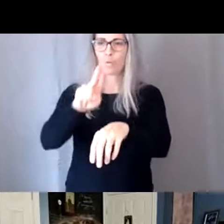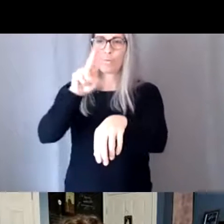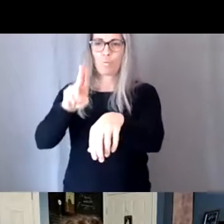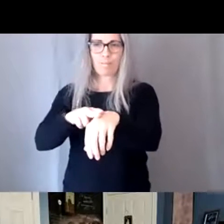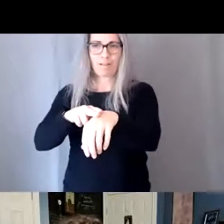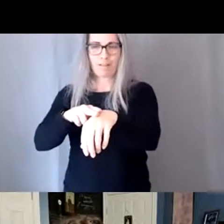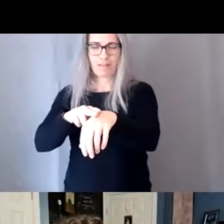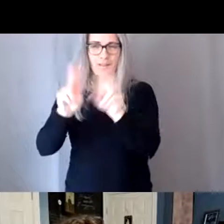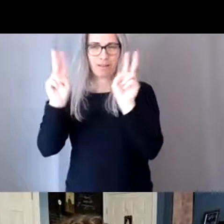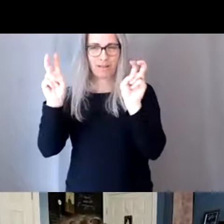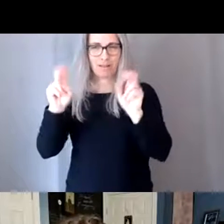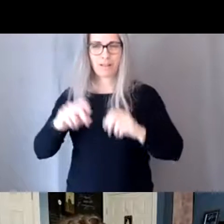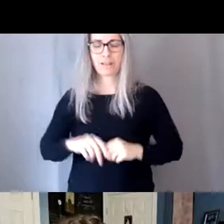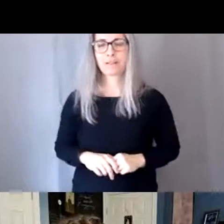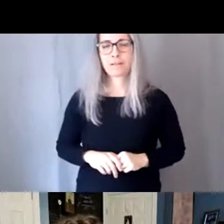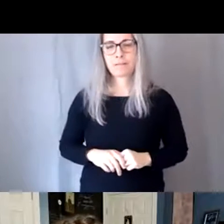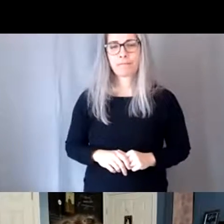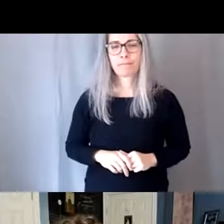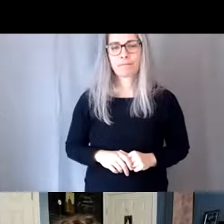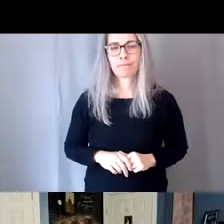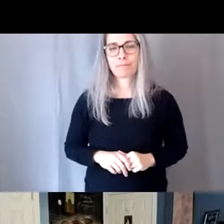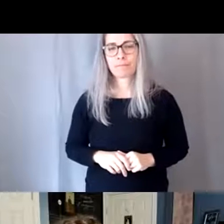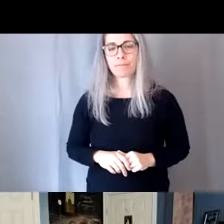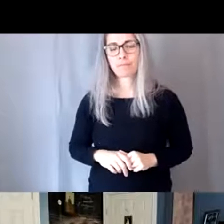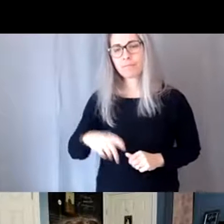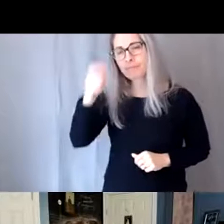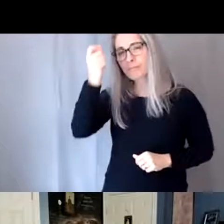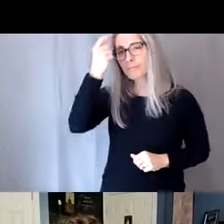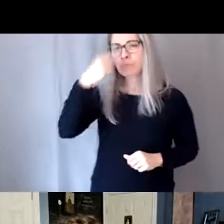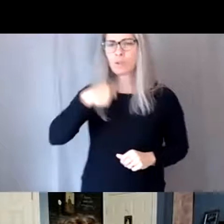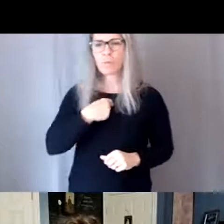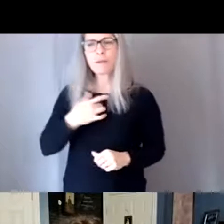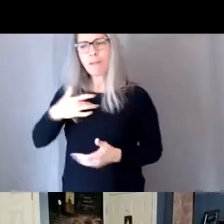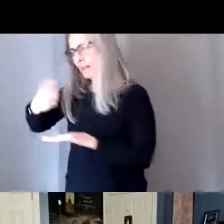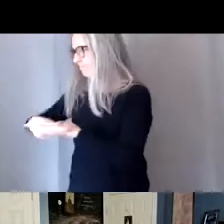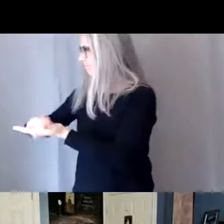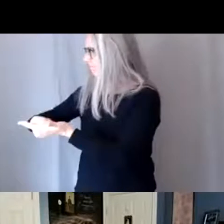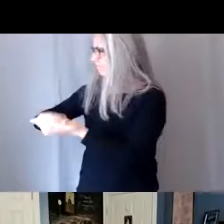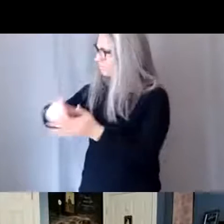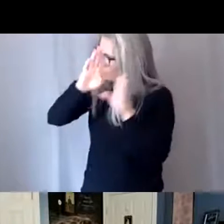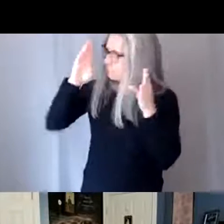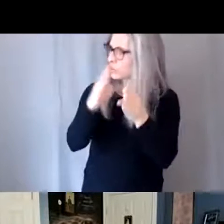or ideally talk about this return to normal as client centered or you know perhaps what we mean by that